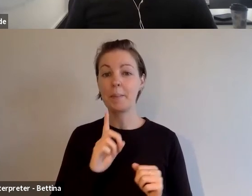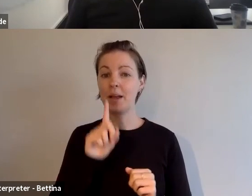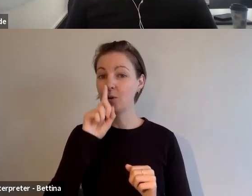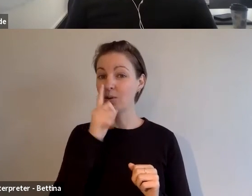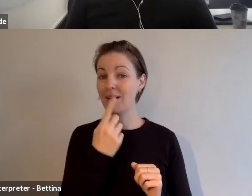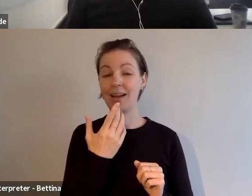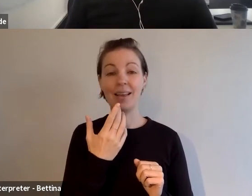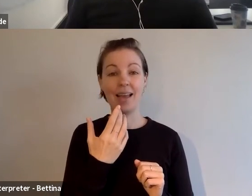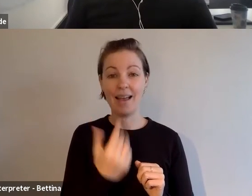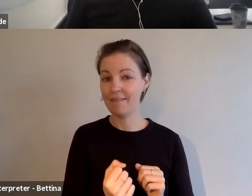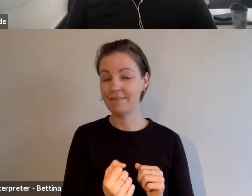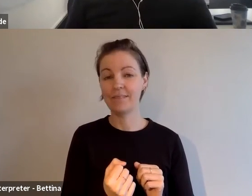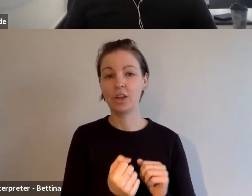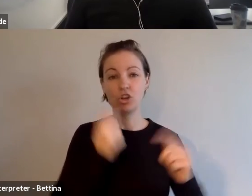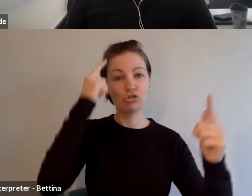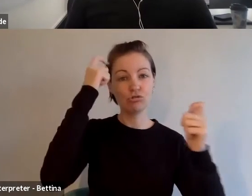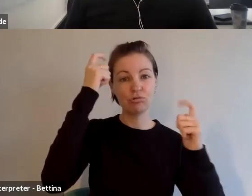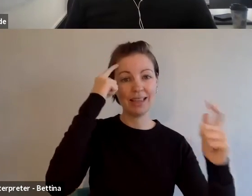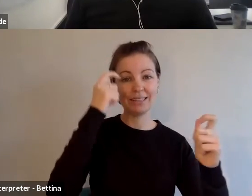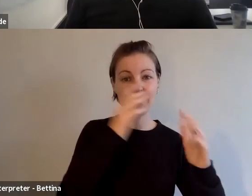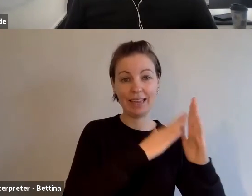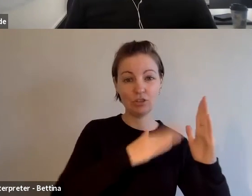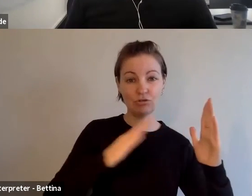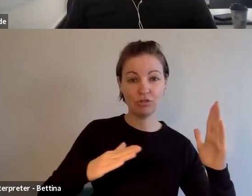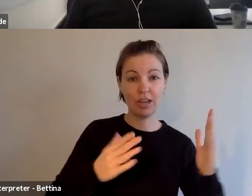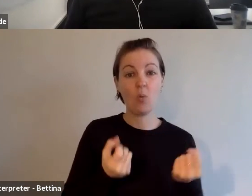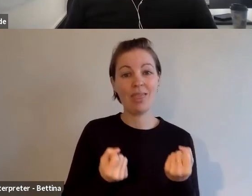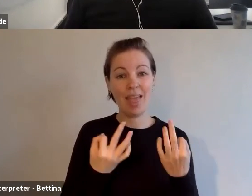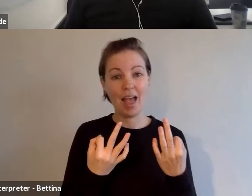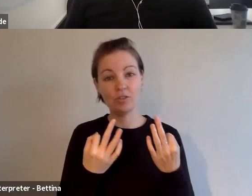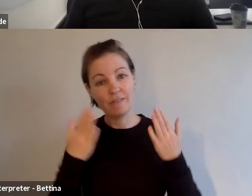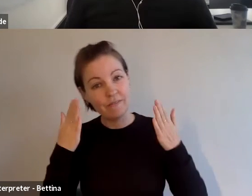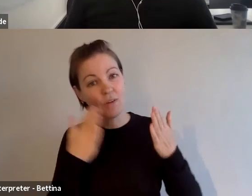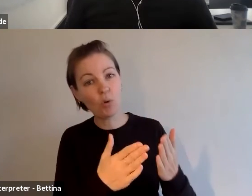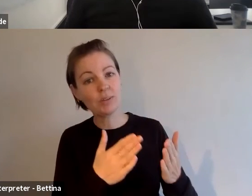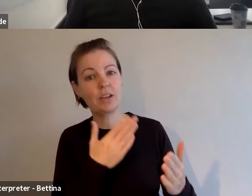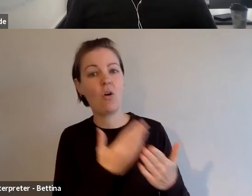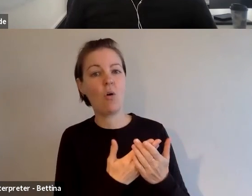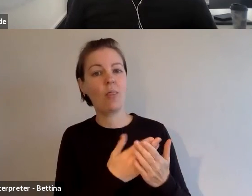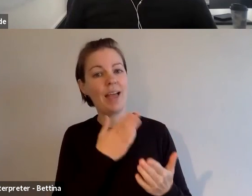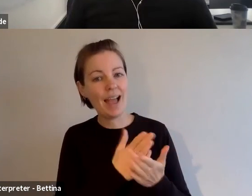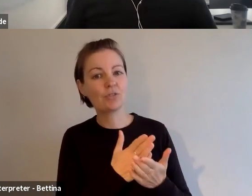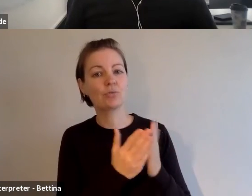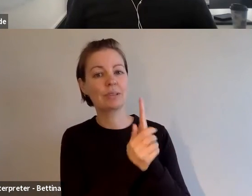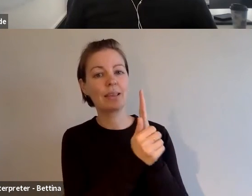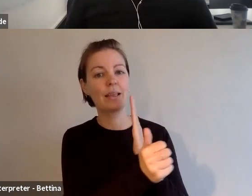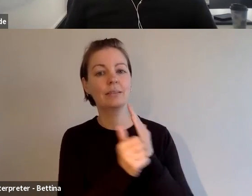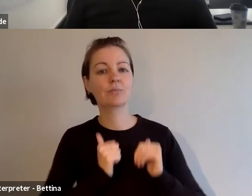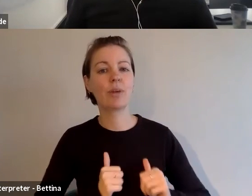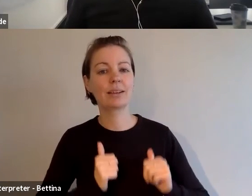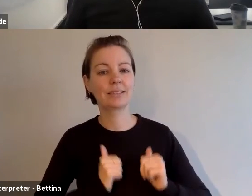transferability and creative skills without the investment.